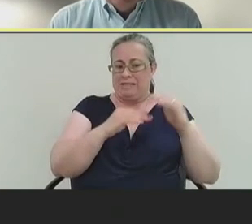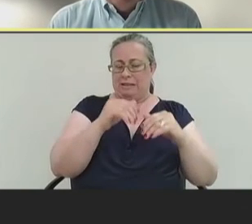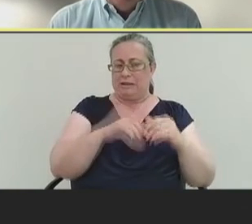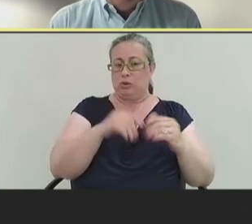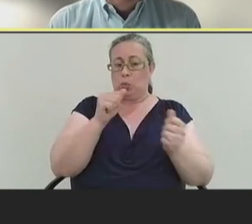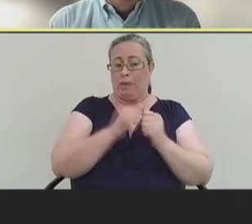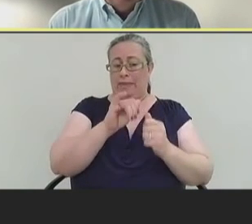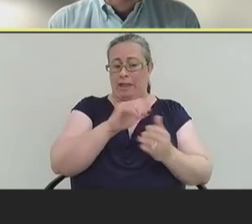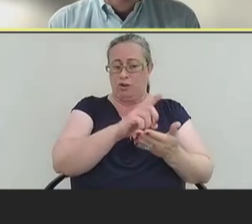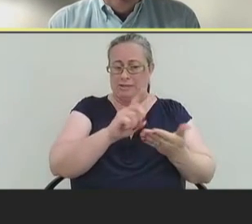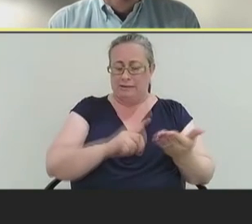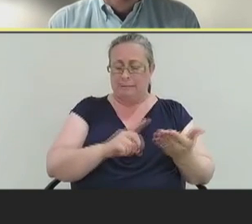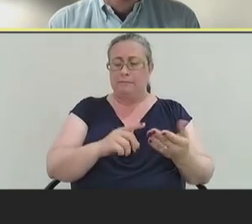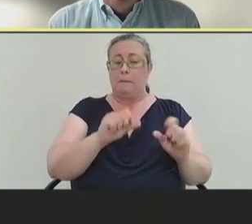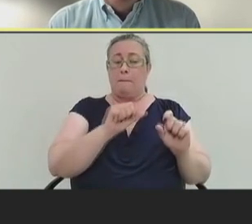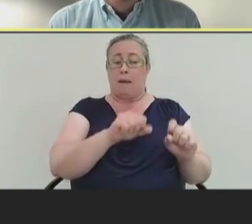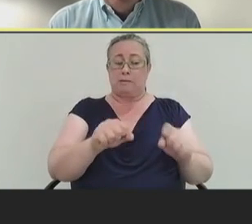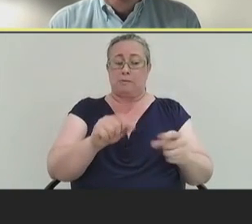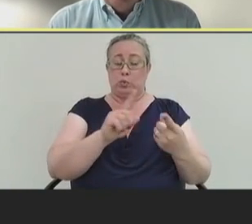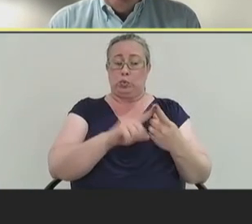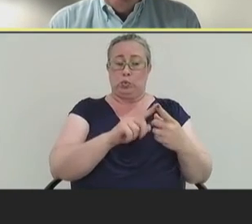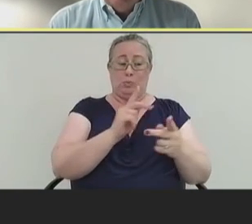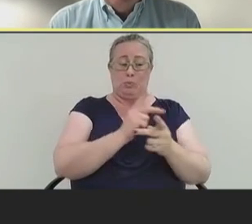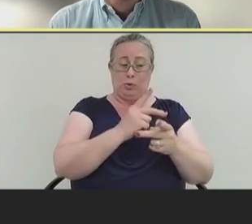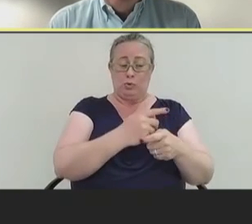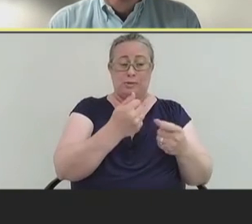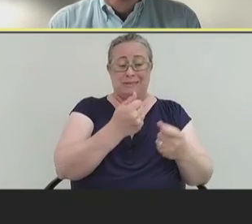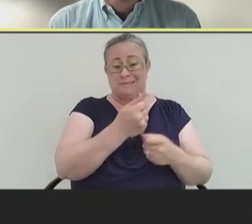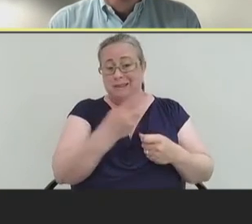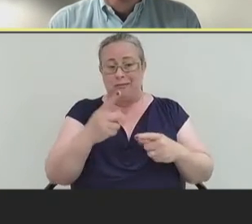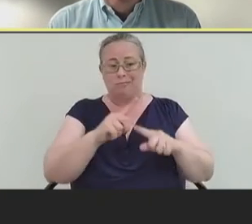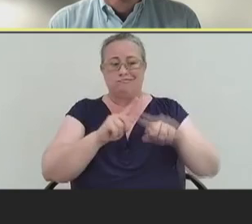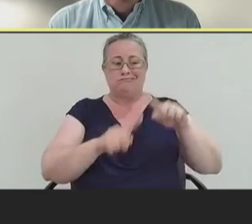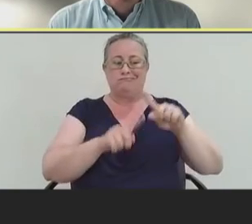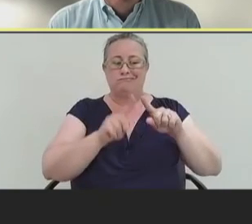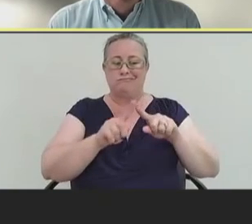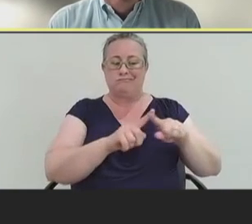it is possible to produce multiple vaccines and/or biologic products,